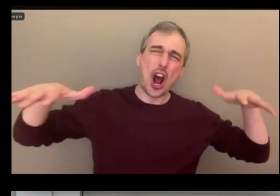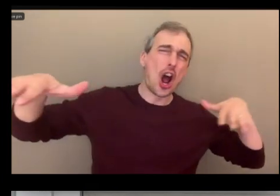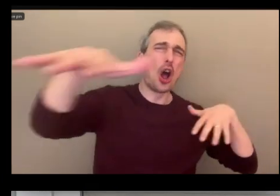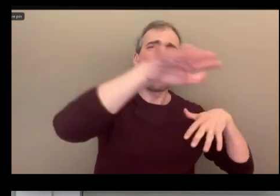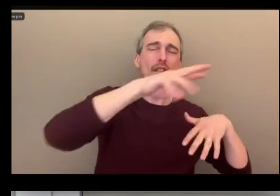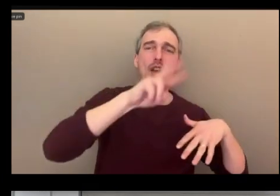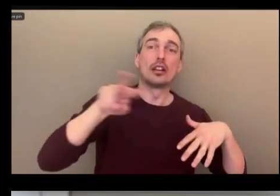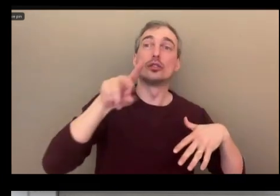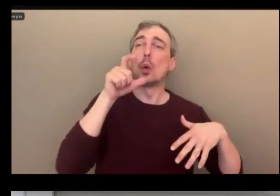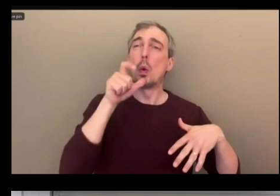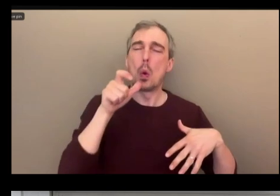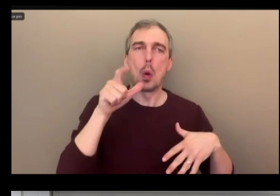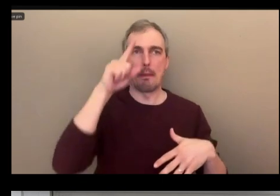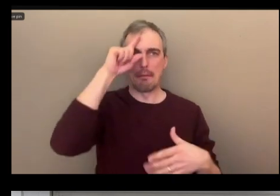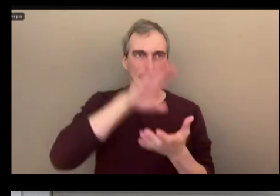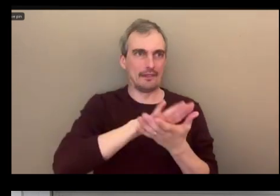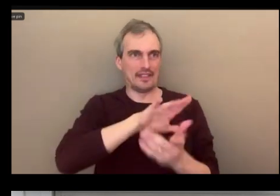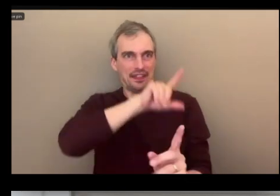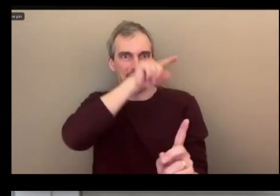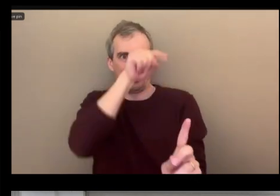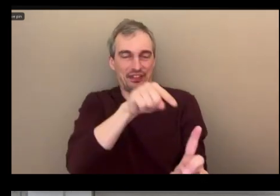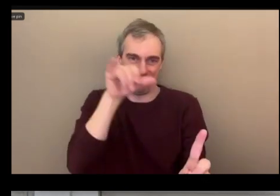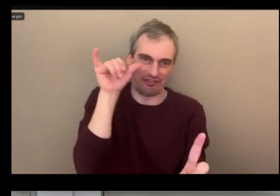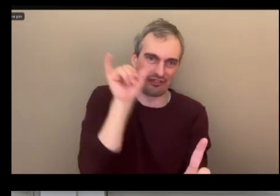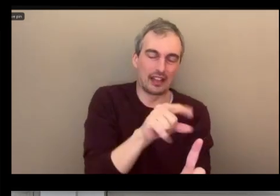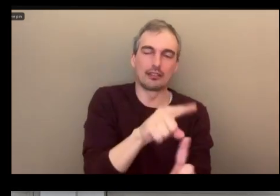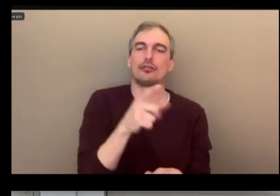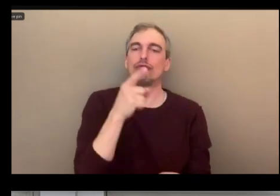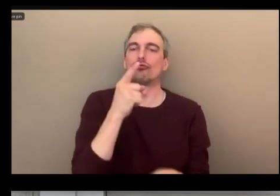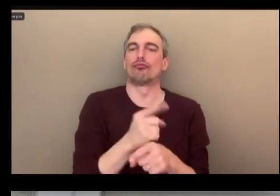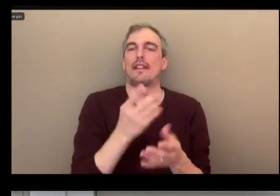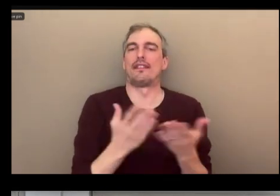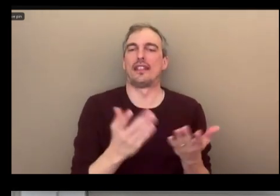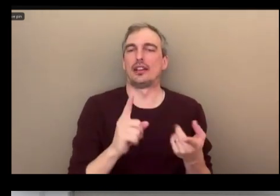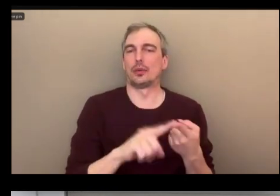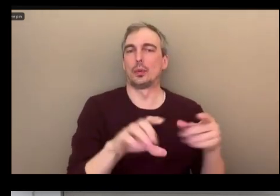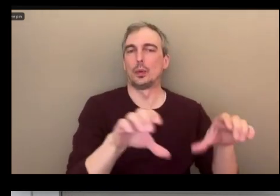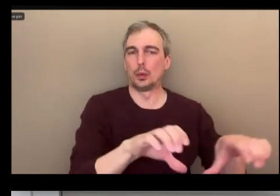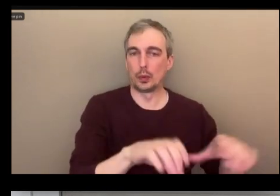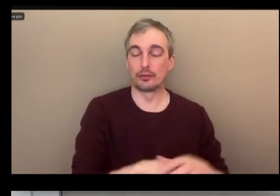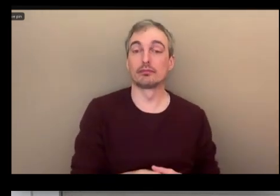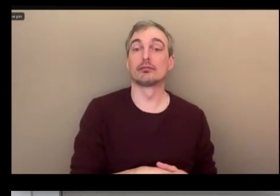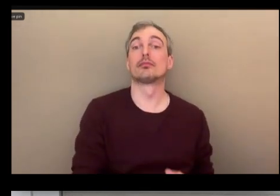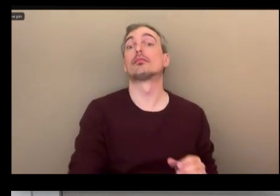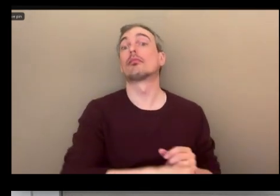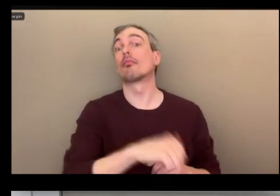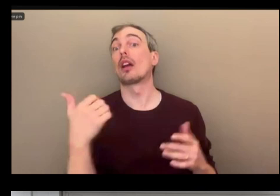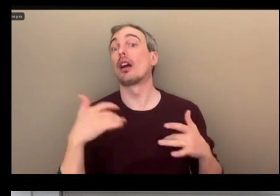The other event, and we've been doing this for the last nine years, is our annual accessibility tech expo and summit.